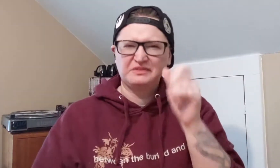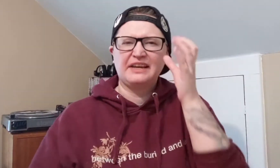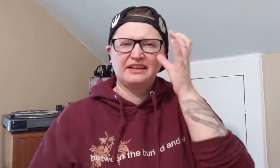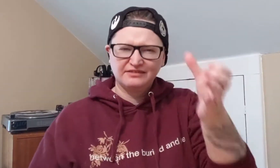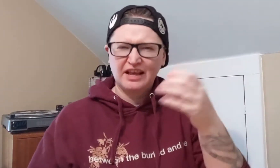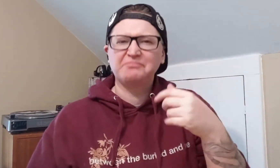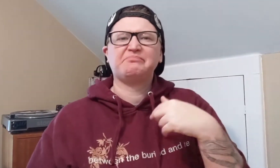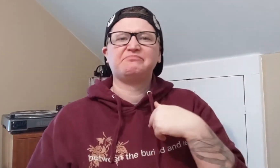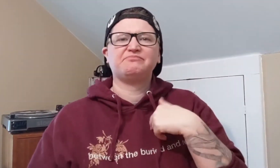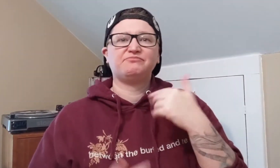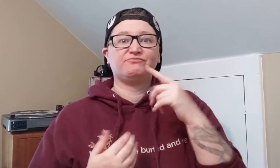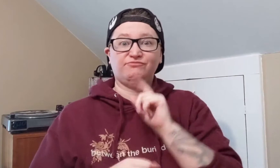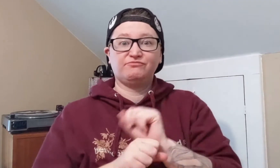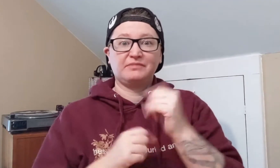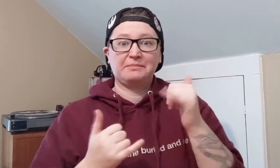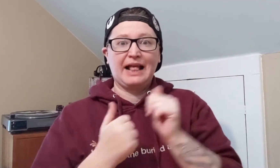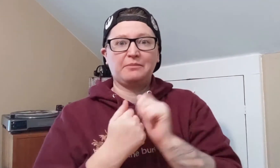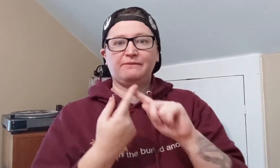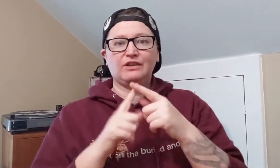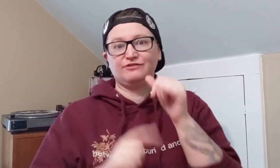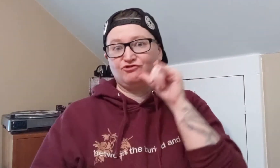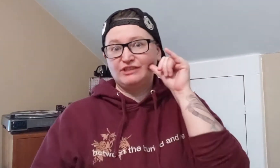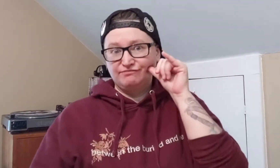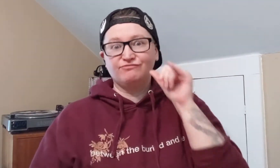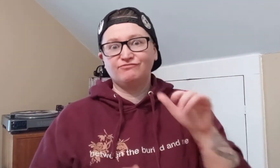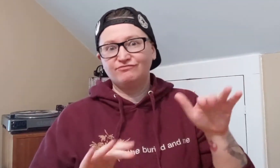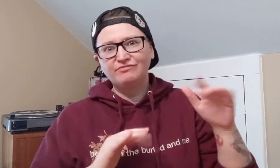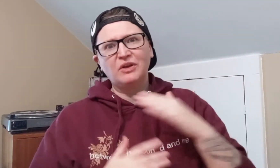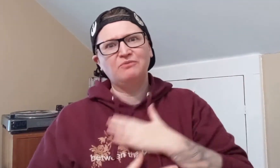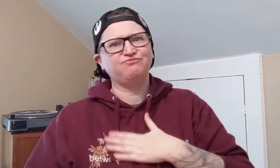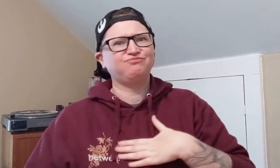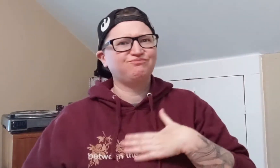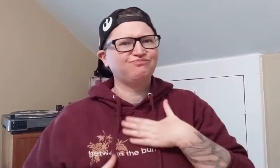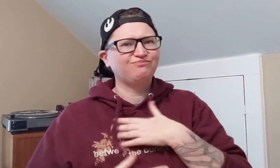it and it's a really interesting concept I actually played with friends yesterday and